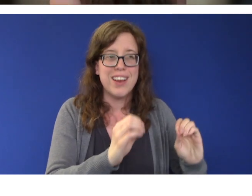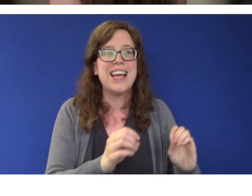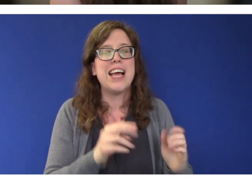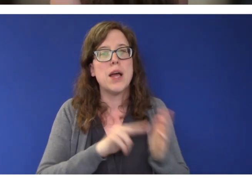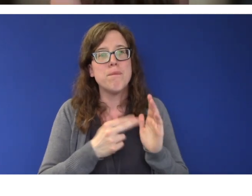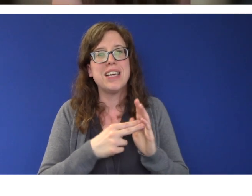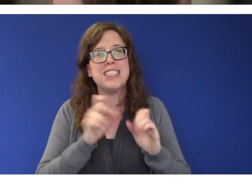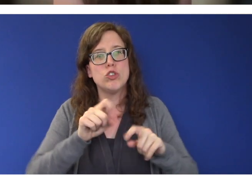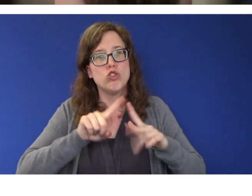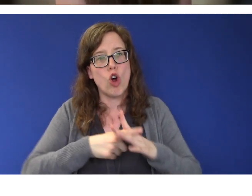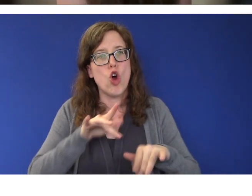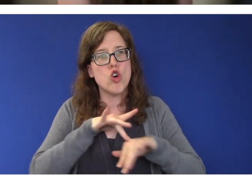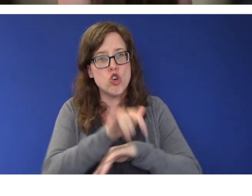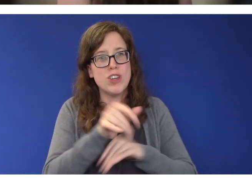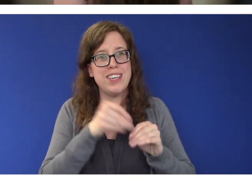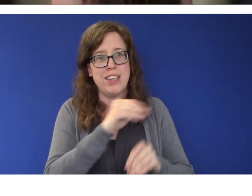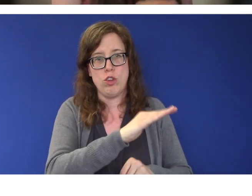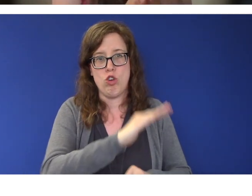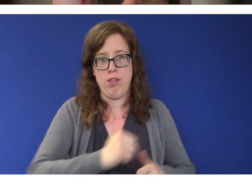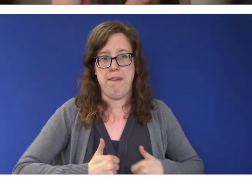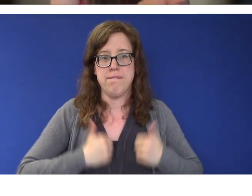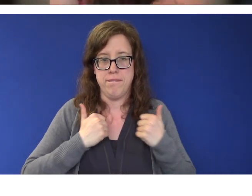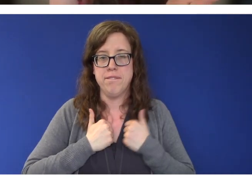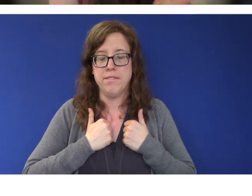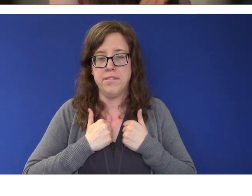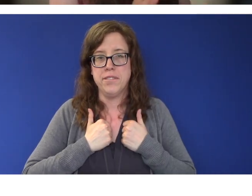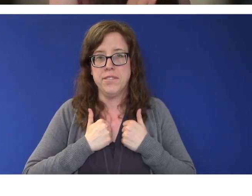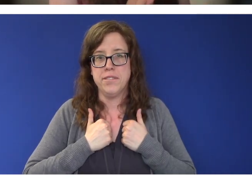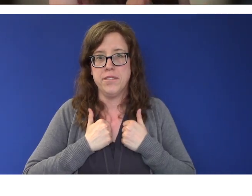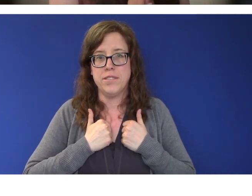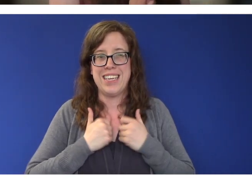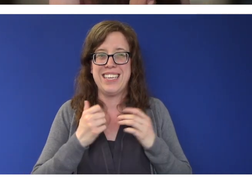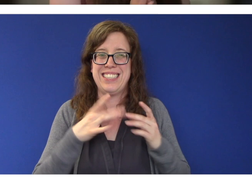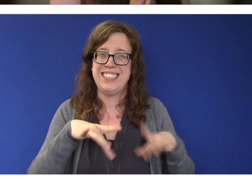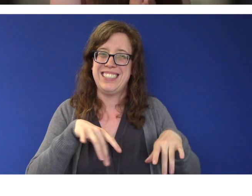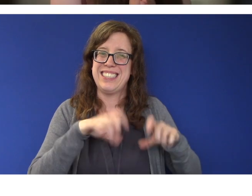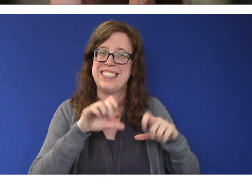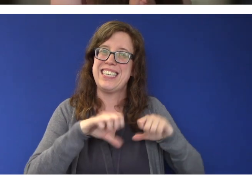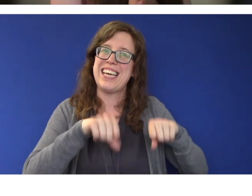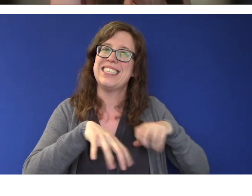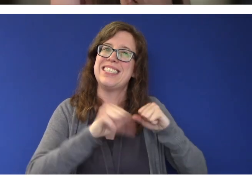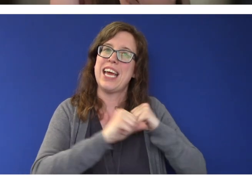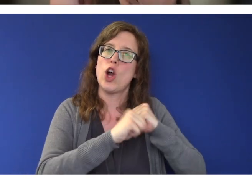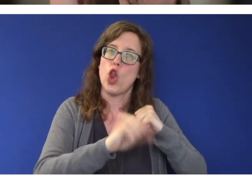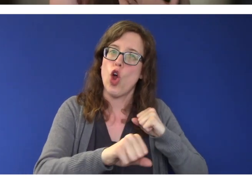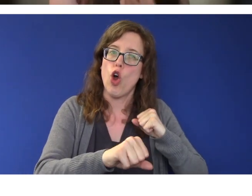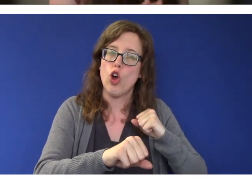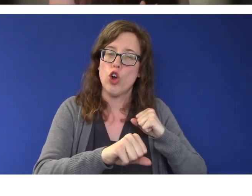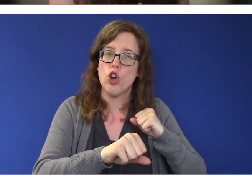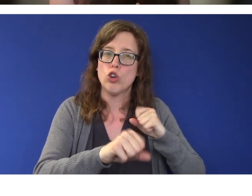On this slide, there's just a list of resources. There's my contact